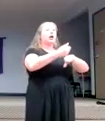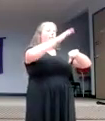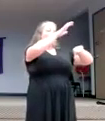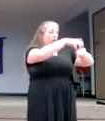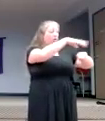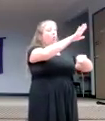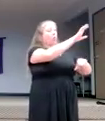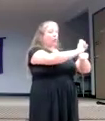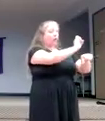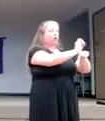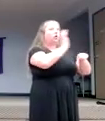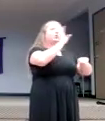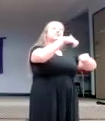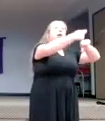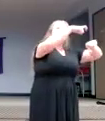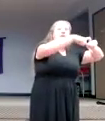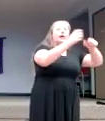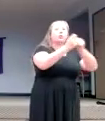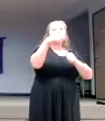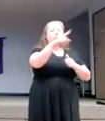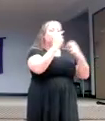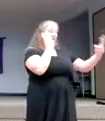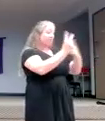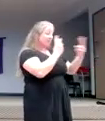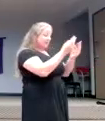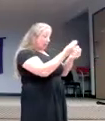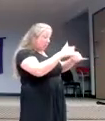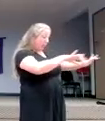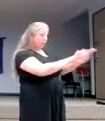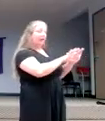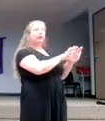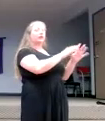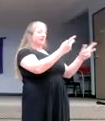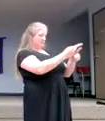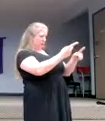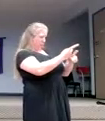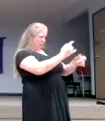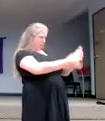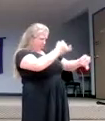means we're gonna set up a time, visit the property with you, figure out and finalize the alignment